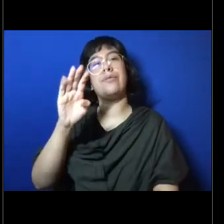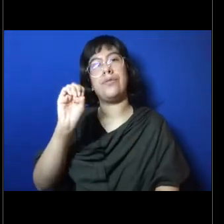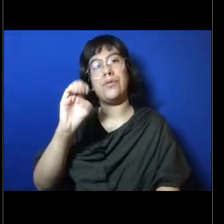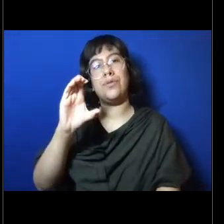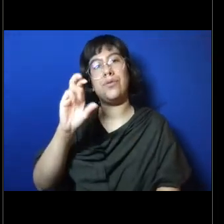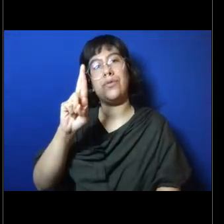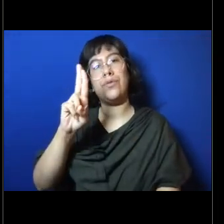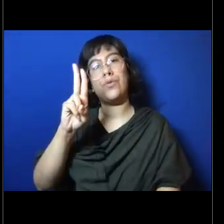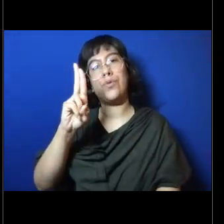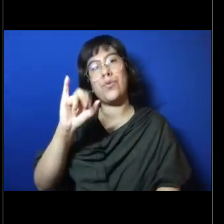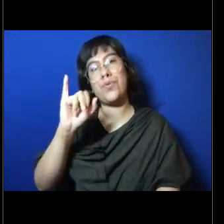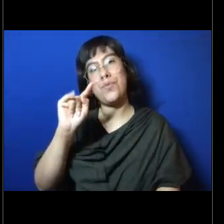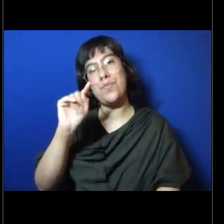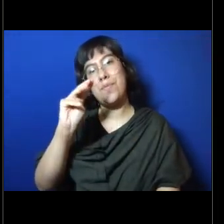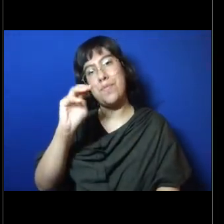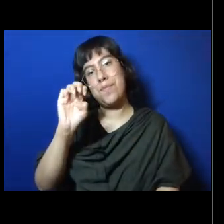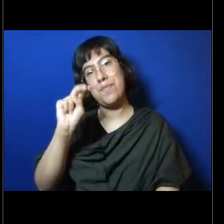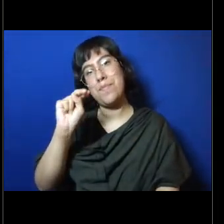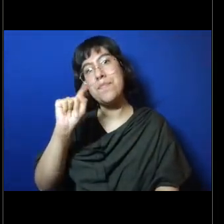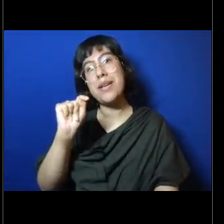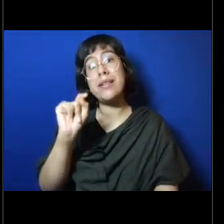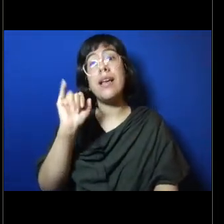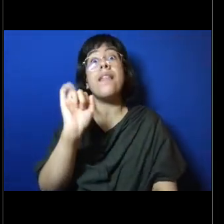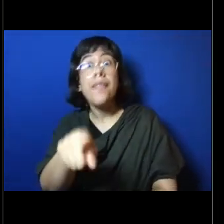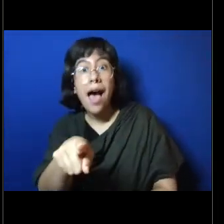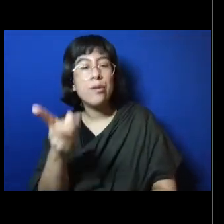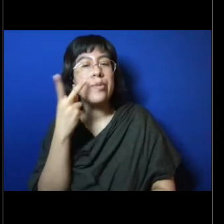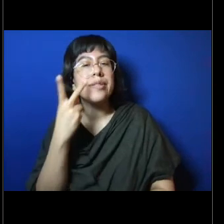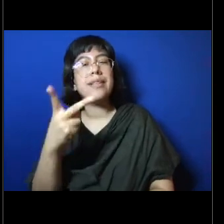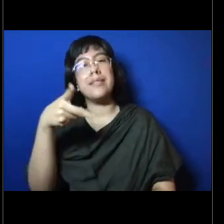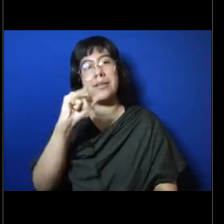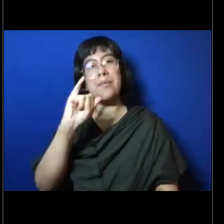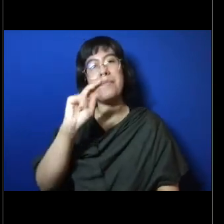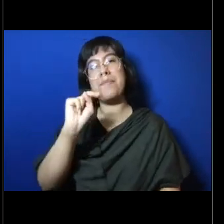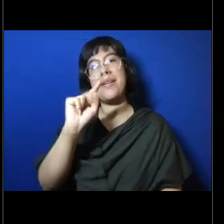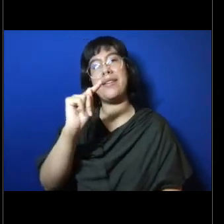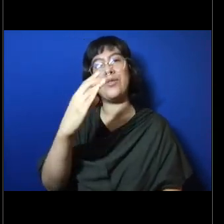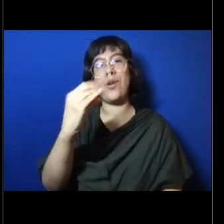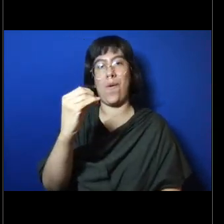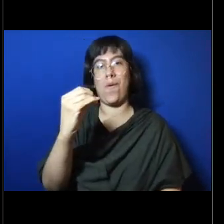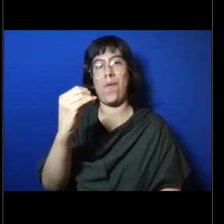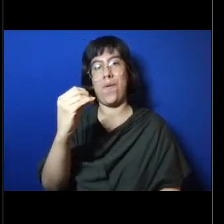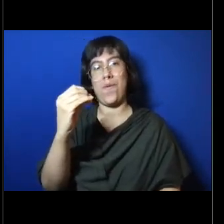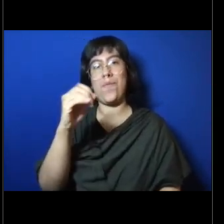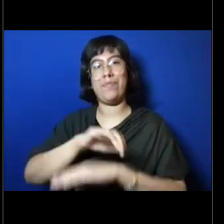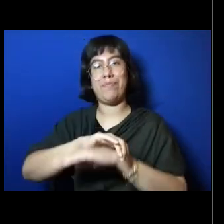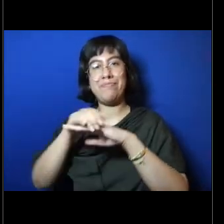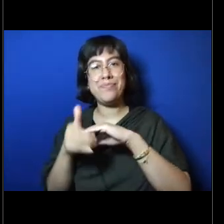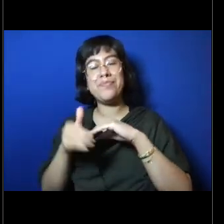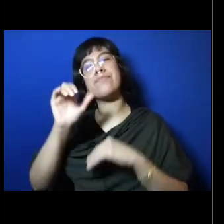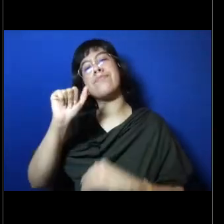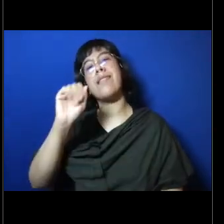Oh, and I should mention that this is actually a pinto abalone that we're looking at right here. And if you look at some of the images,